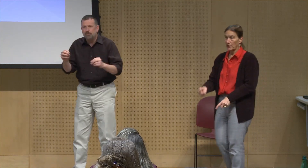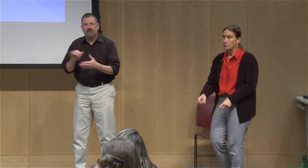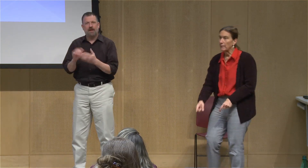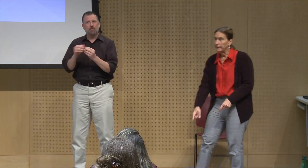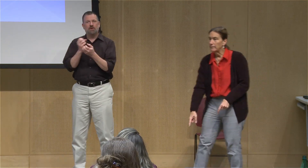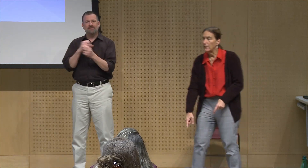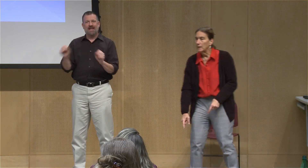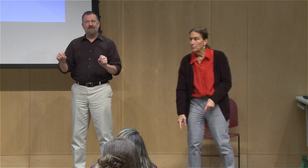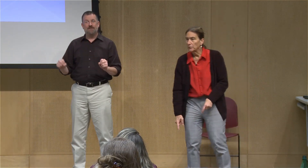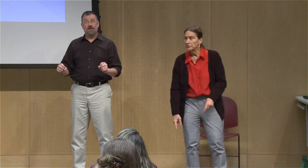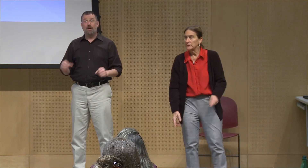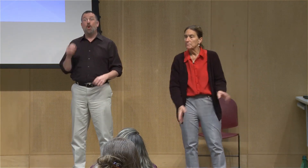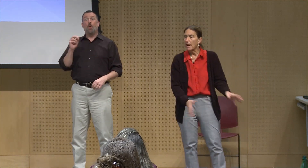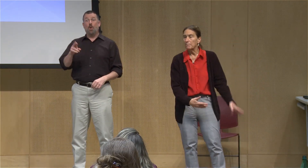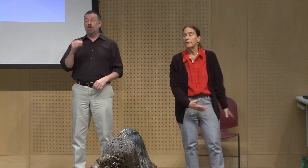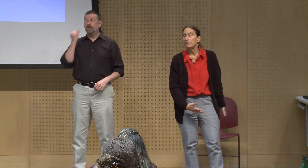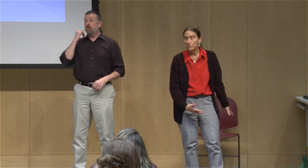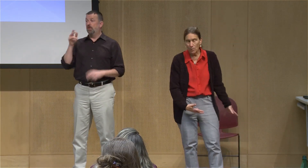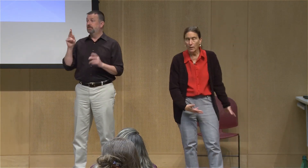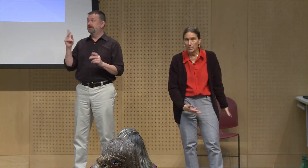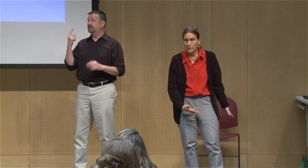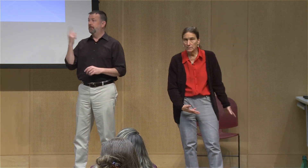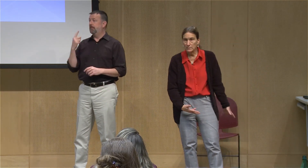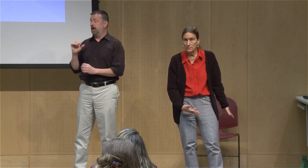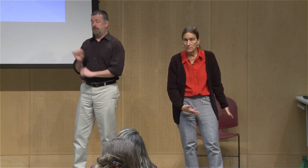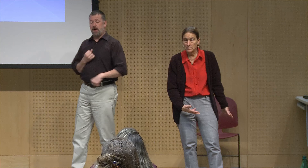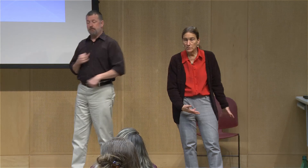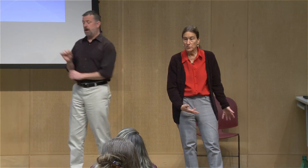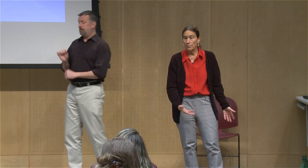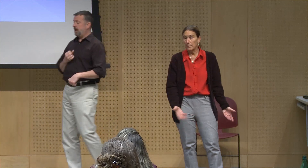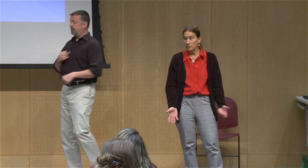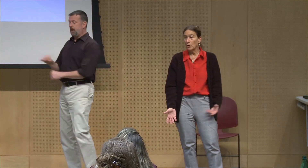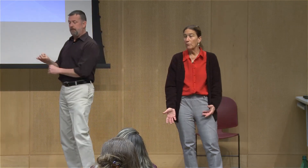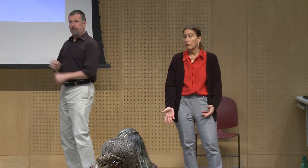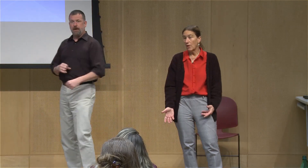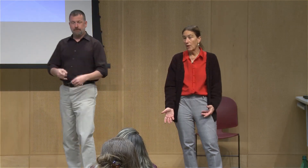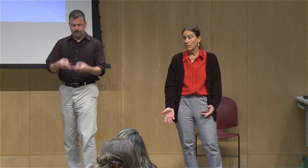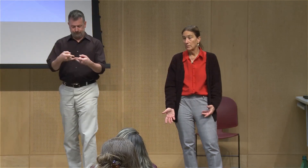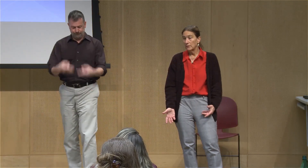WHEN THE PERSON HAS MOPPED THE FLOOR SO PEOPLE DON'T FALL.